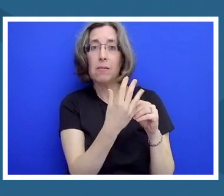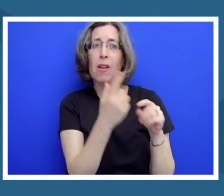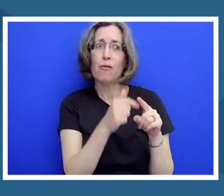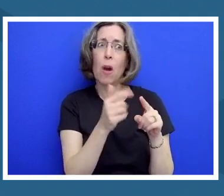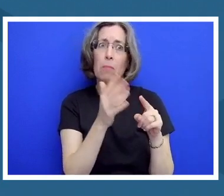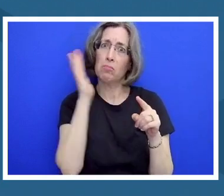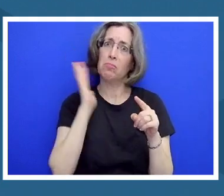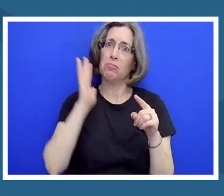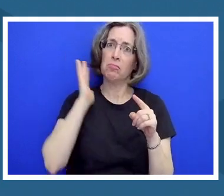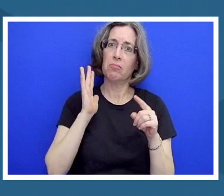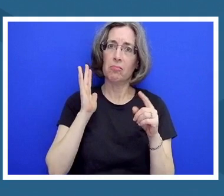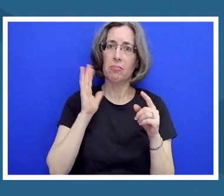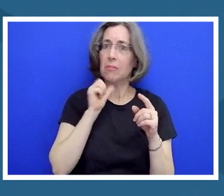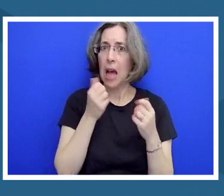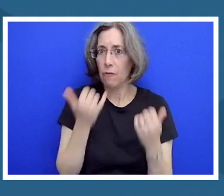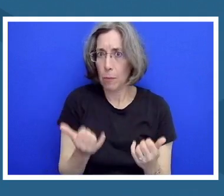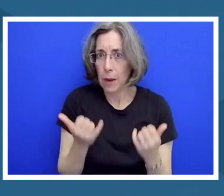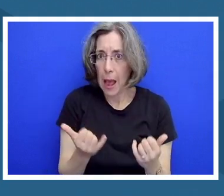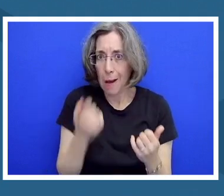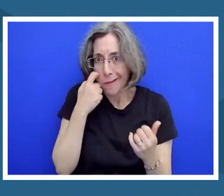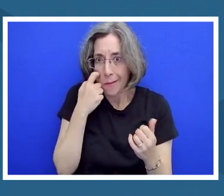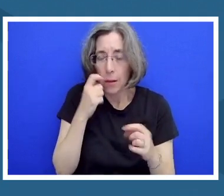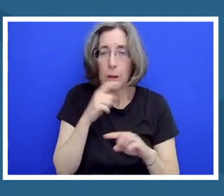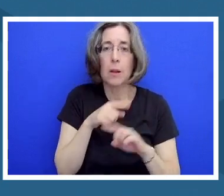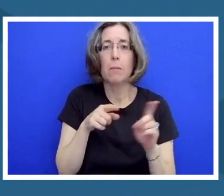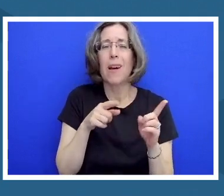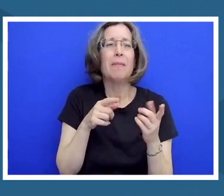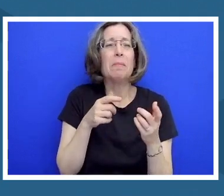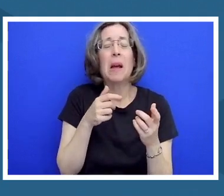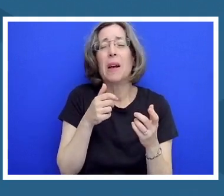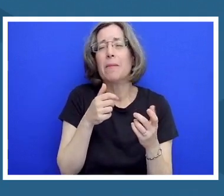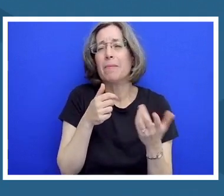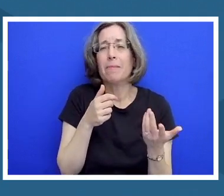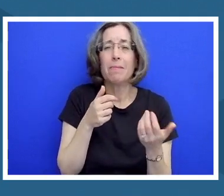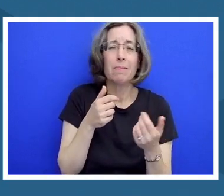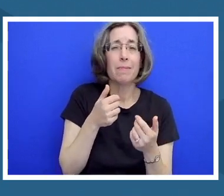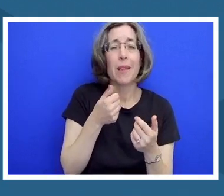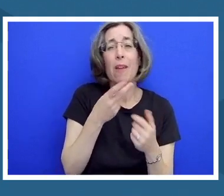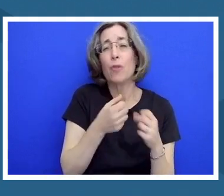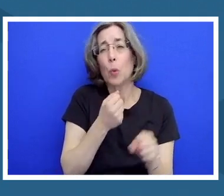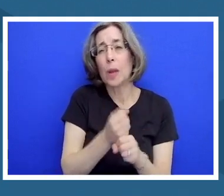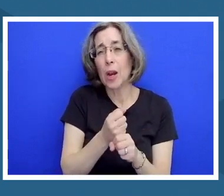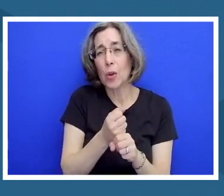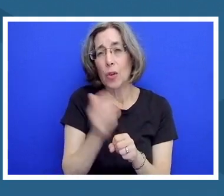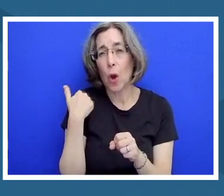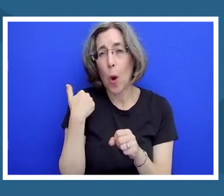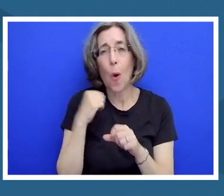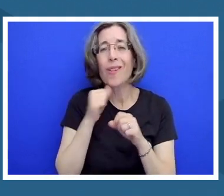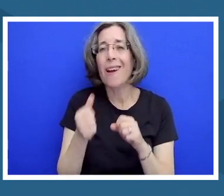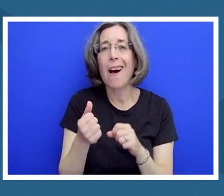you know like like a few years older they are like 13 billion years older so